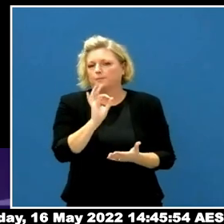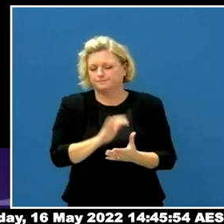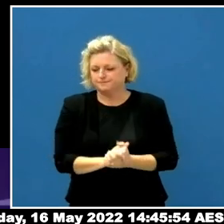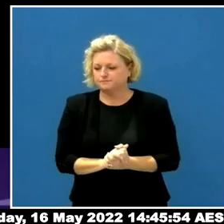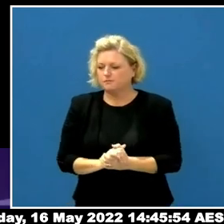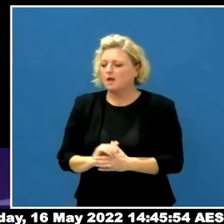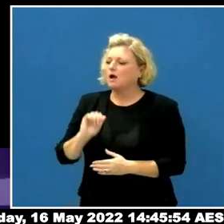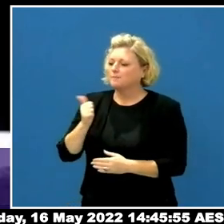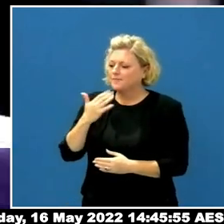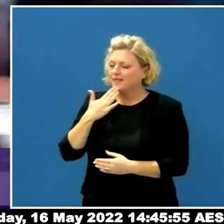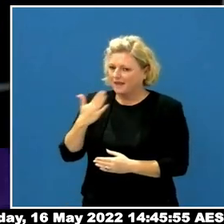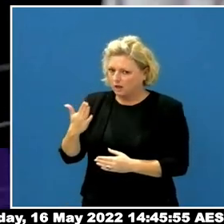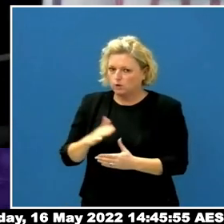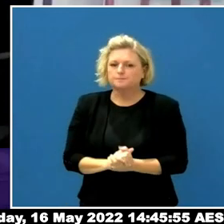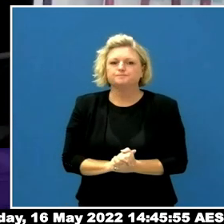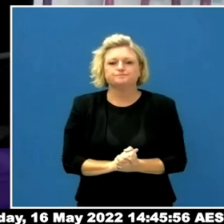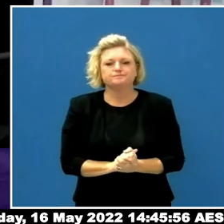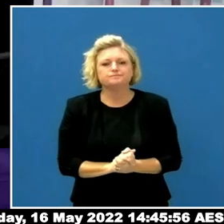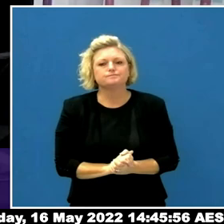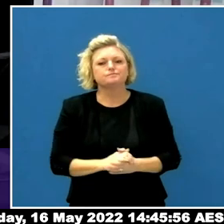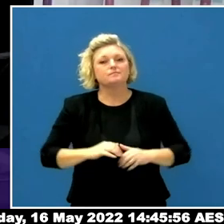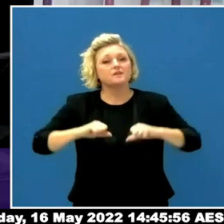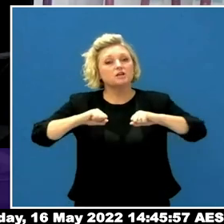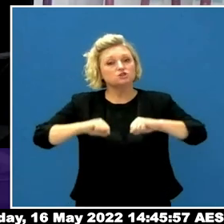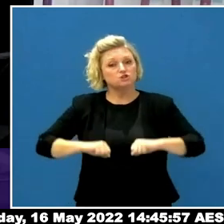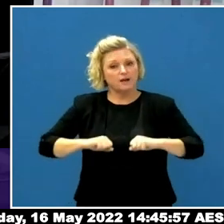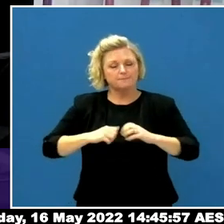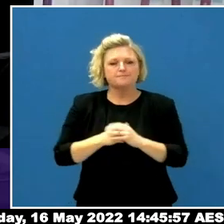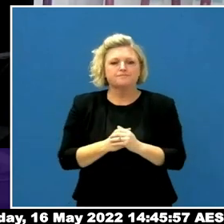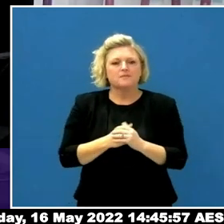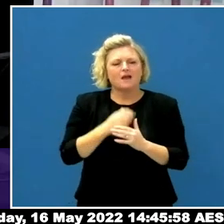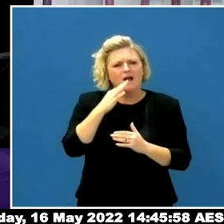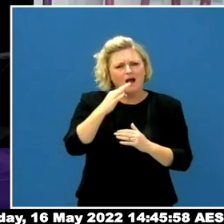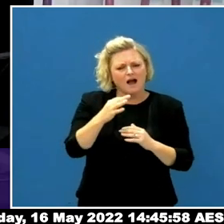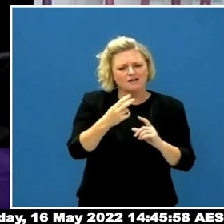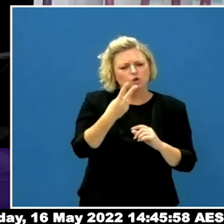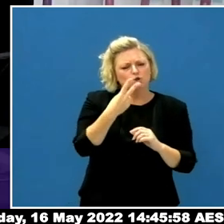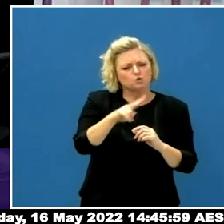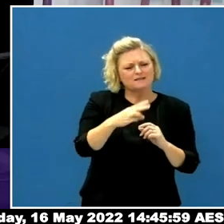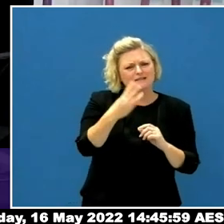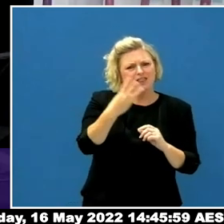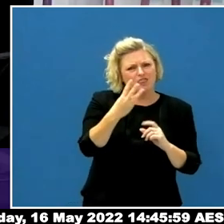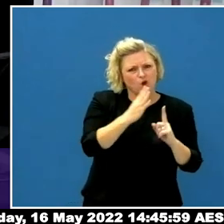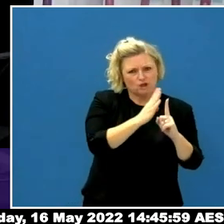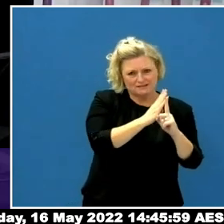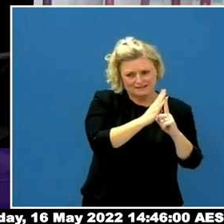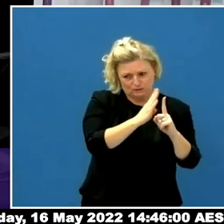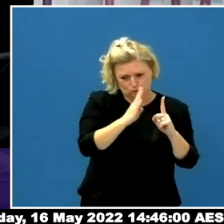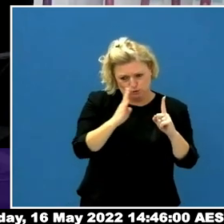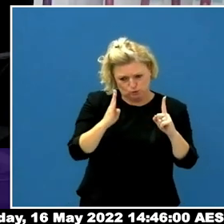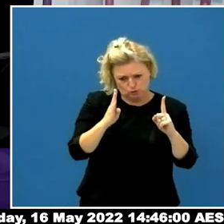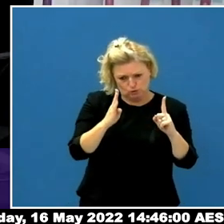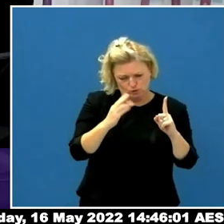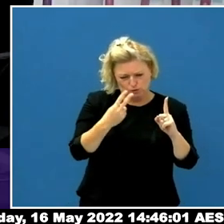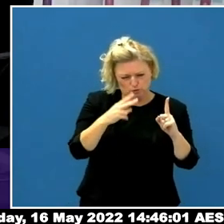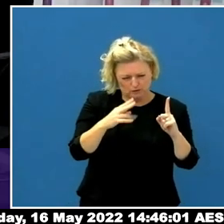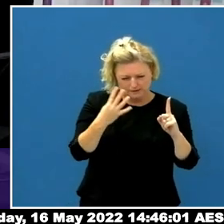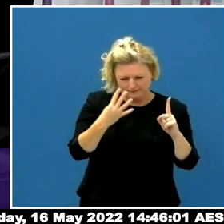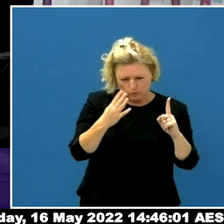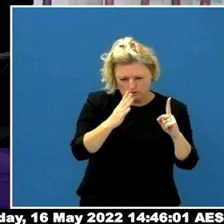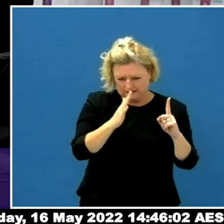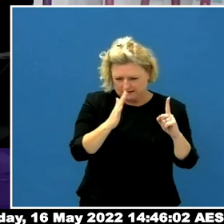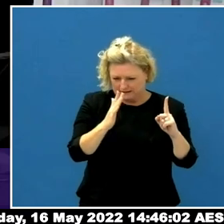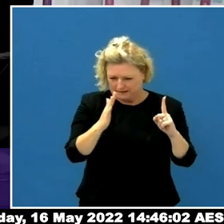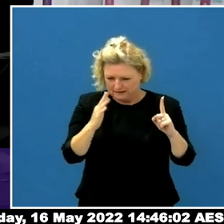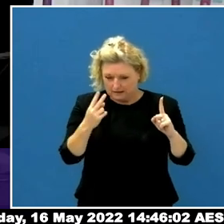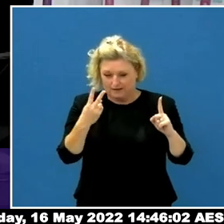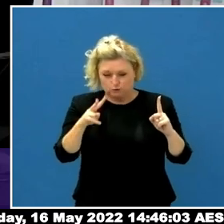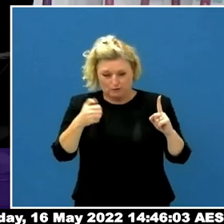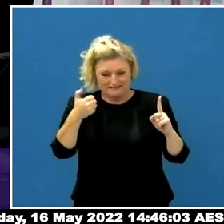Lilly, between 2013/2014, until the NDIS came in as far as you were concerned at